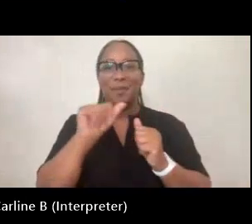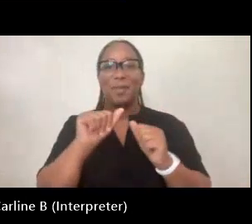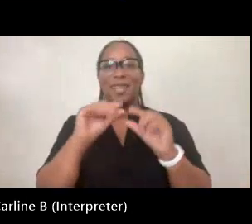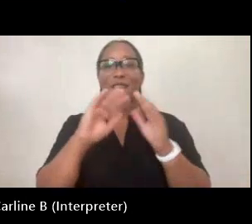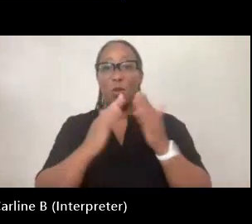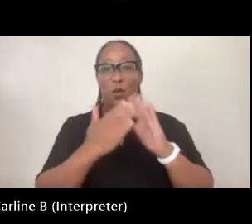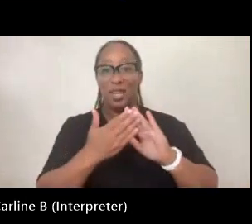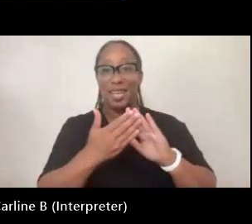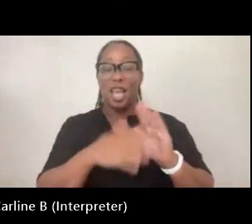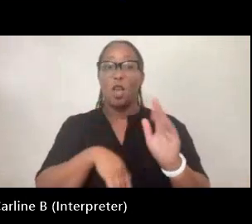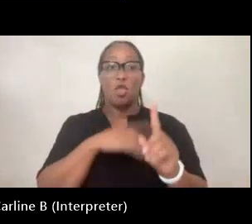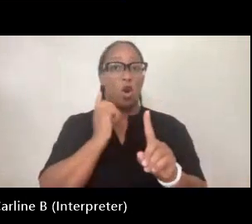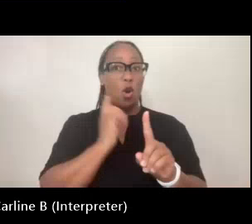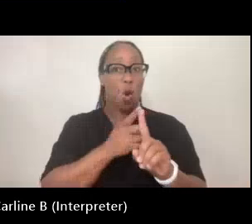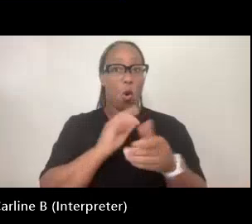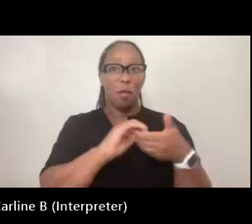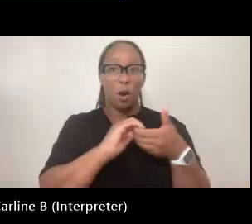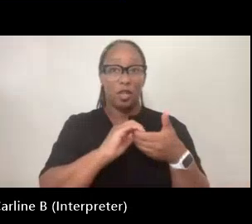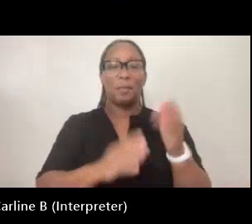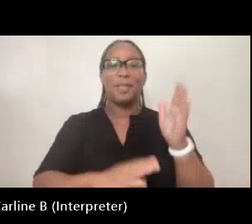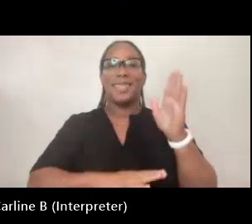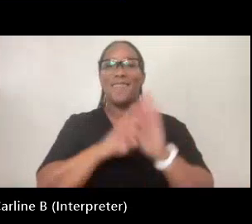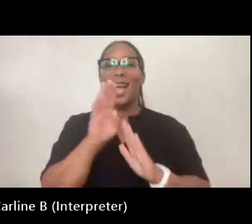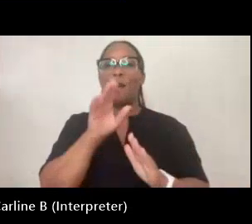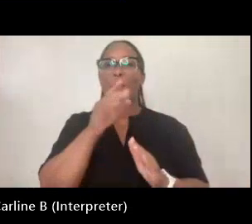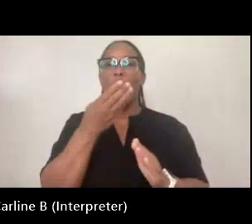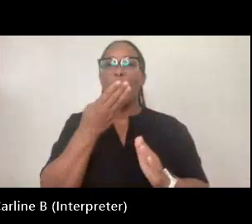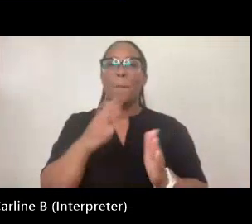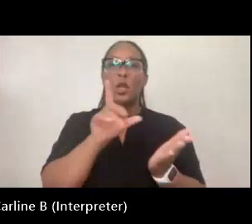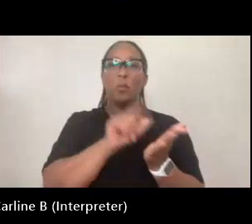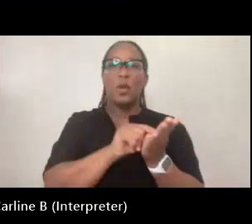the goal of this partnership is to develop a blueprint that supports adults